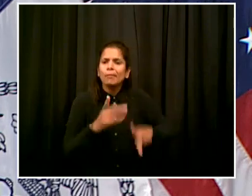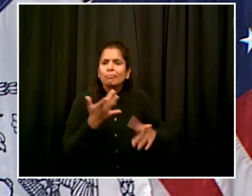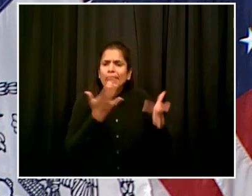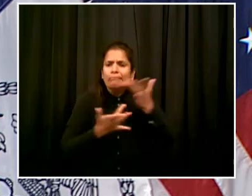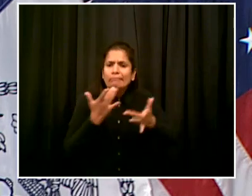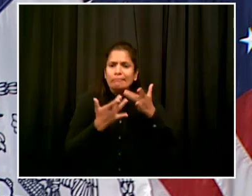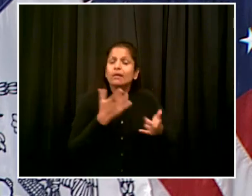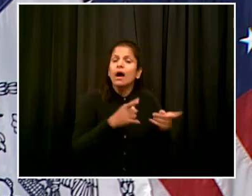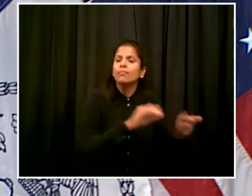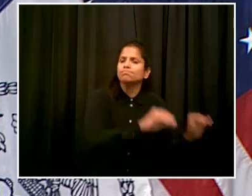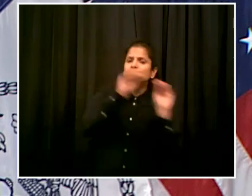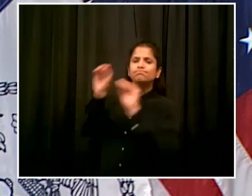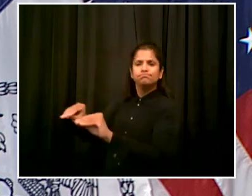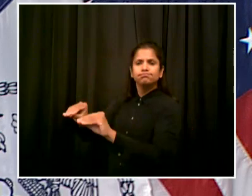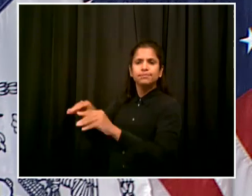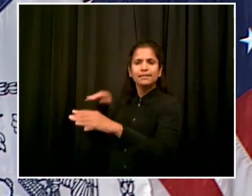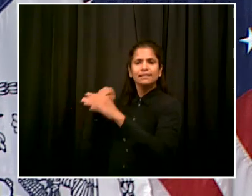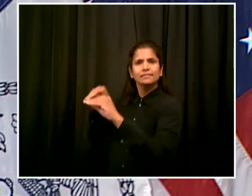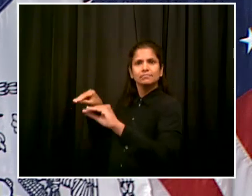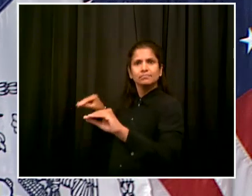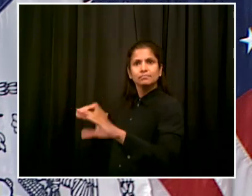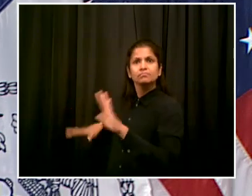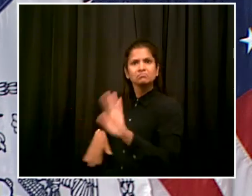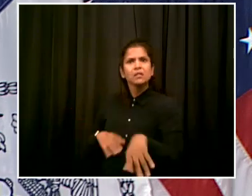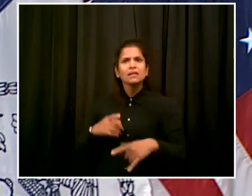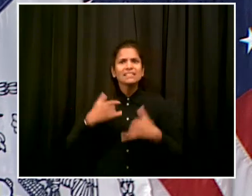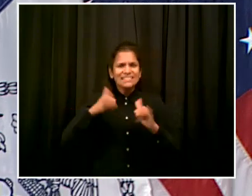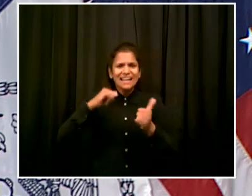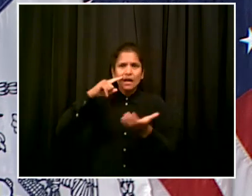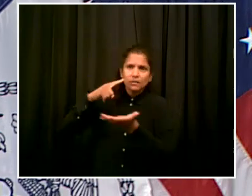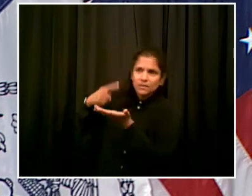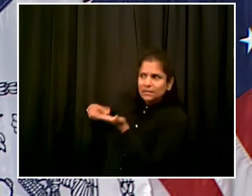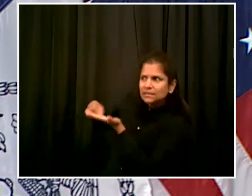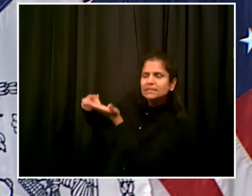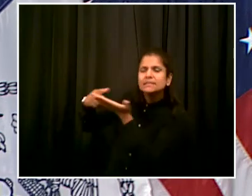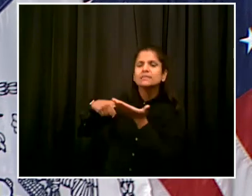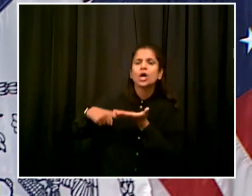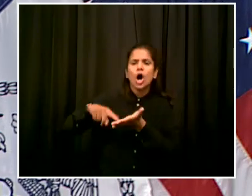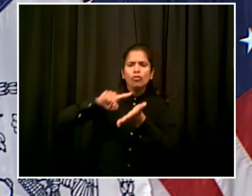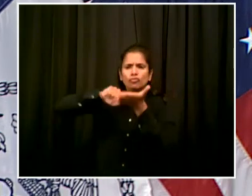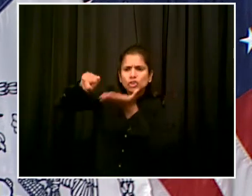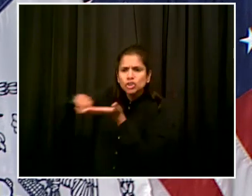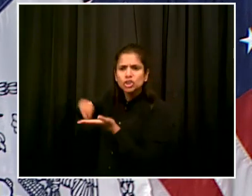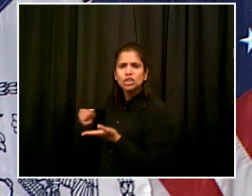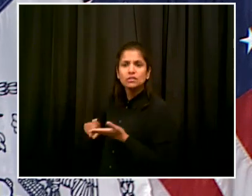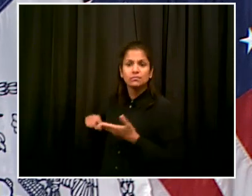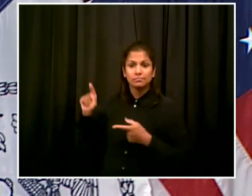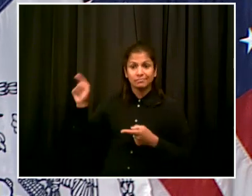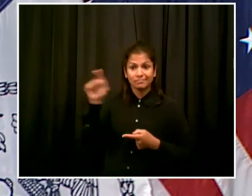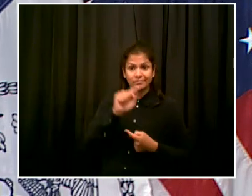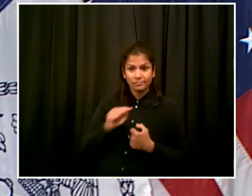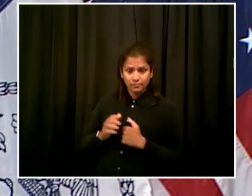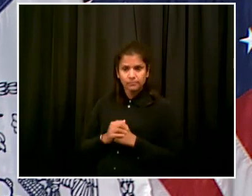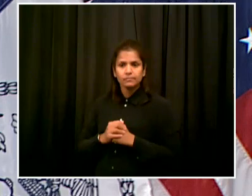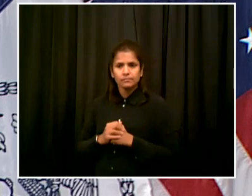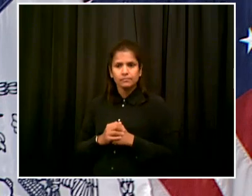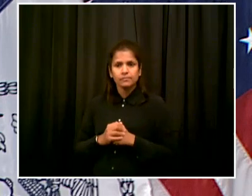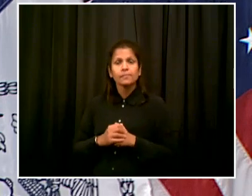THAT. THAT IS SOMETHING WE WL ILCOME BACK TO. BUT I WILL SAY